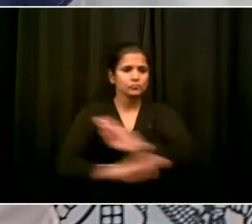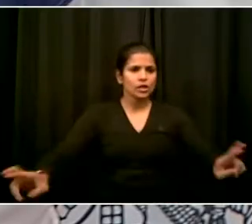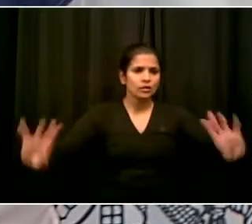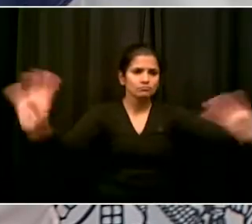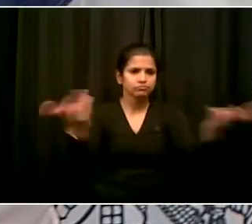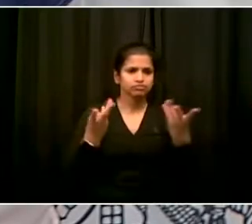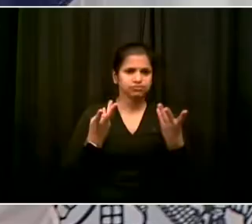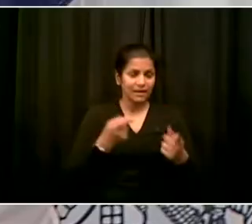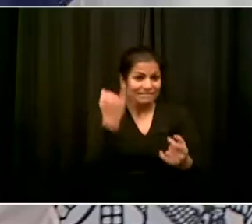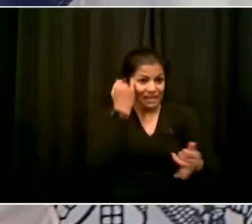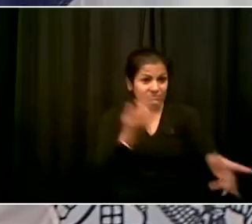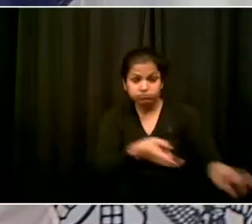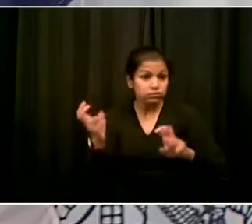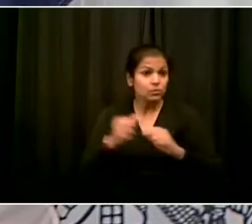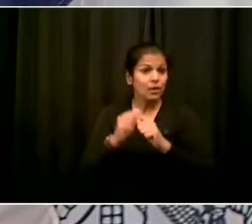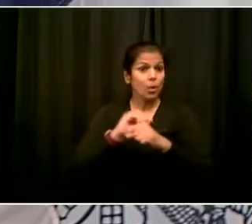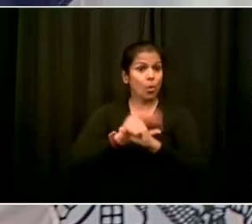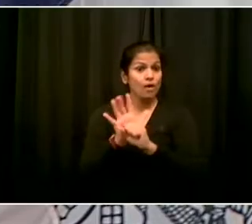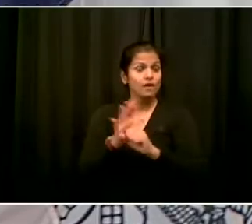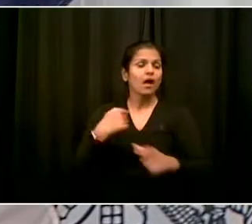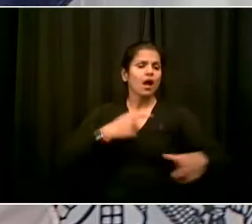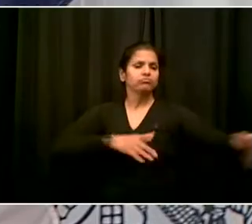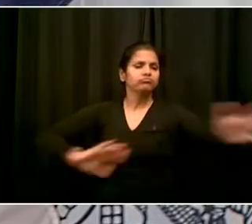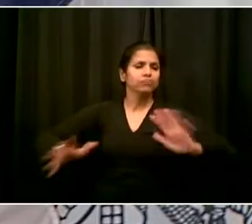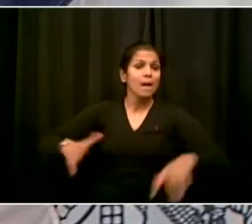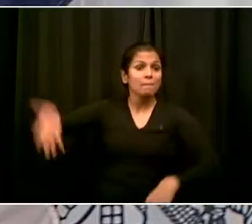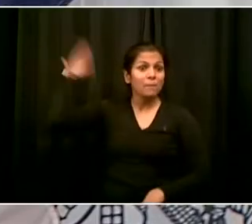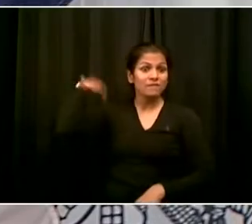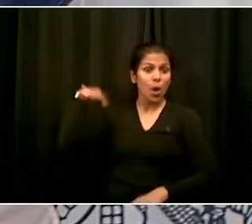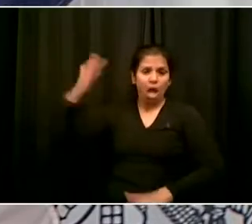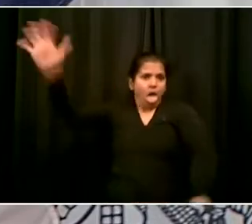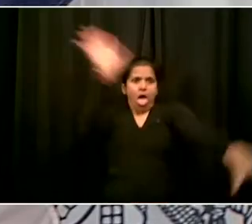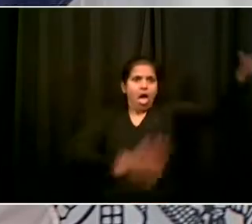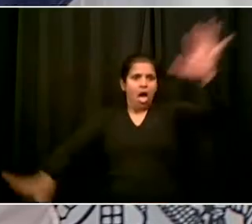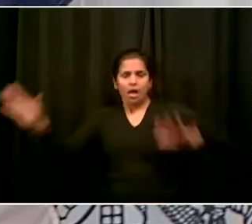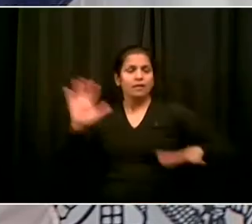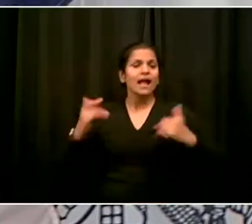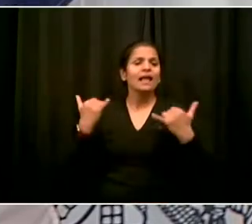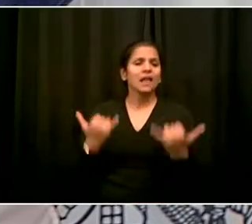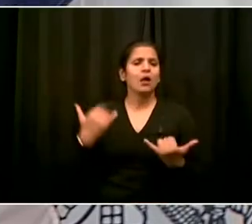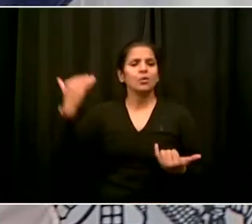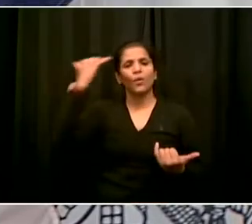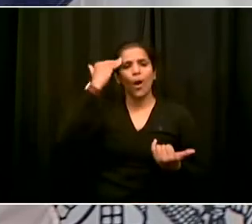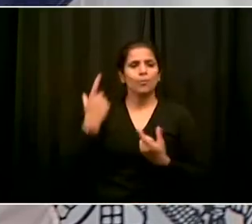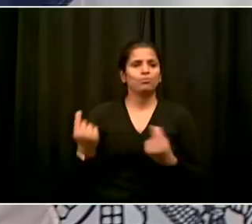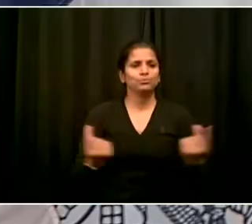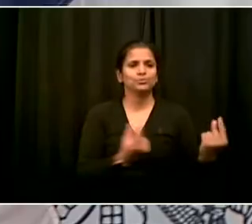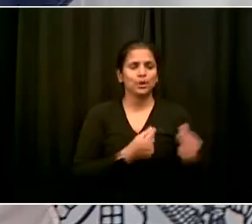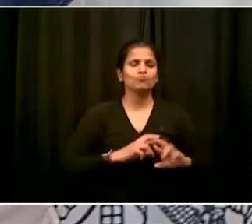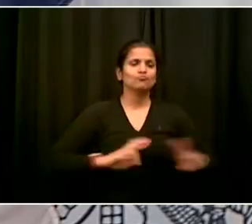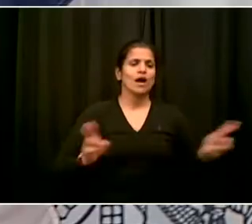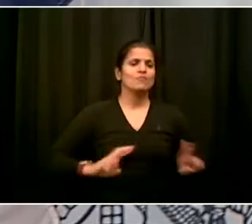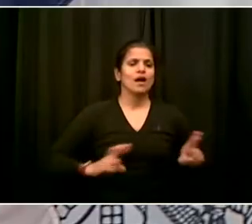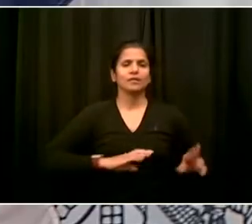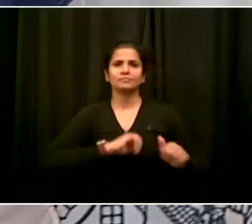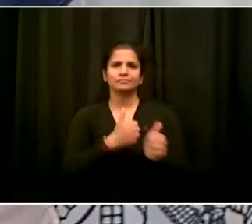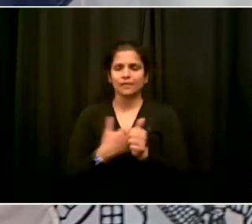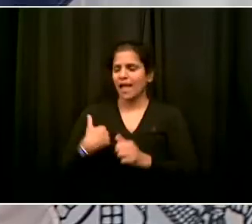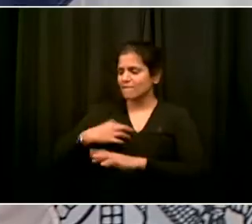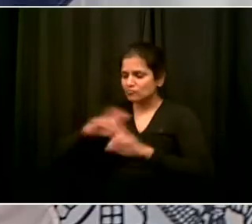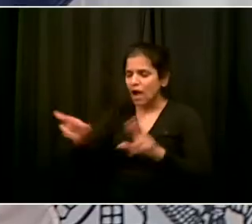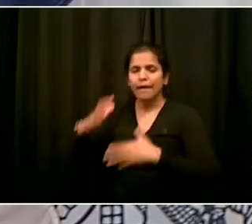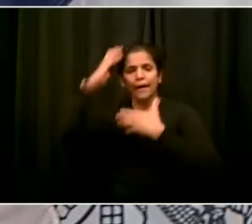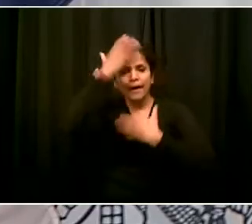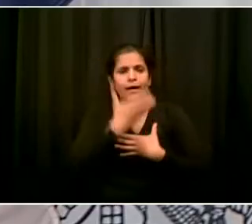IMPROVED.